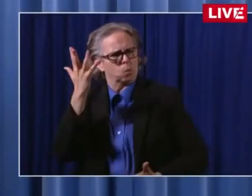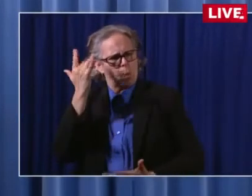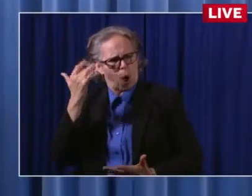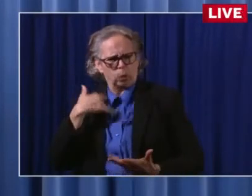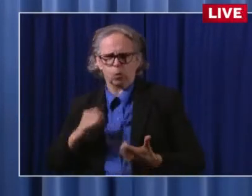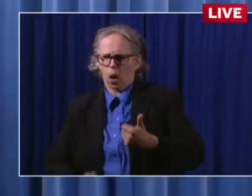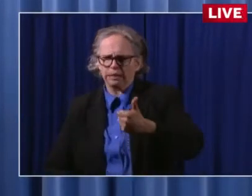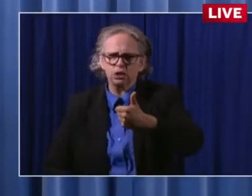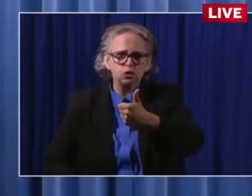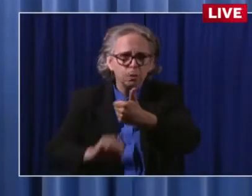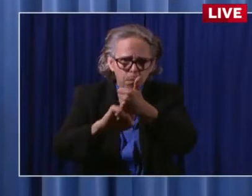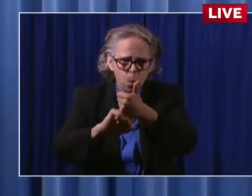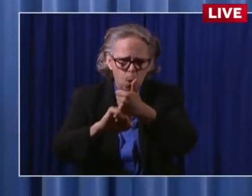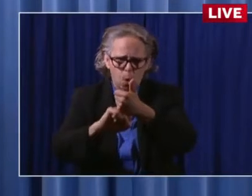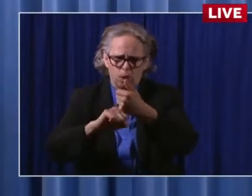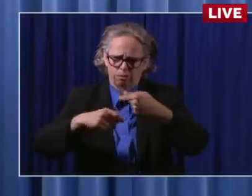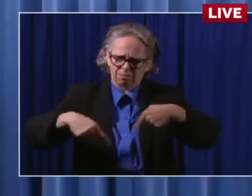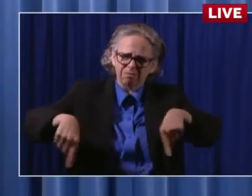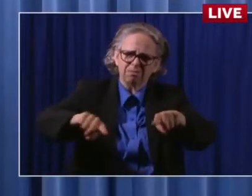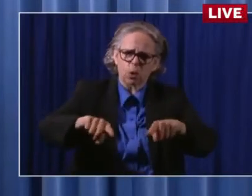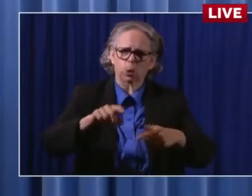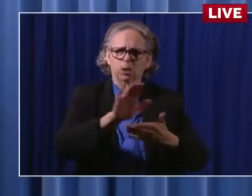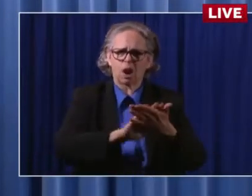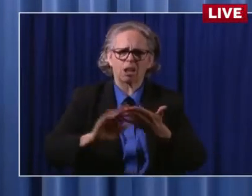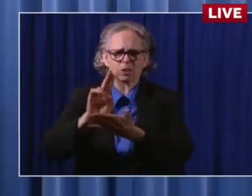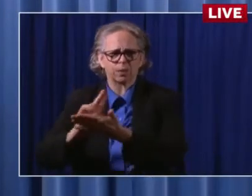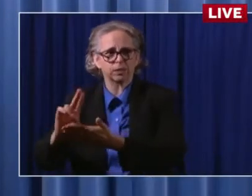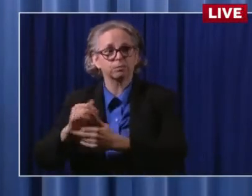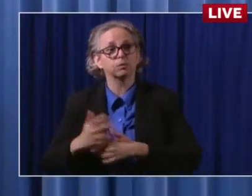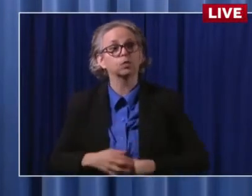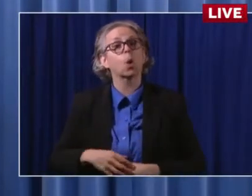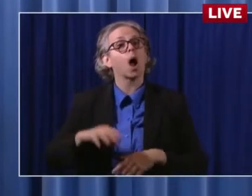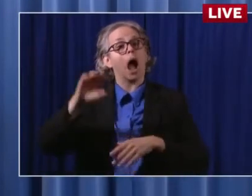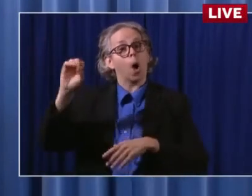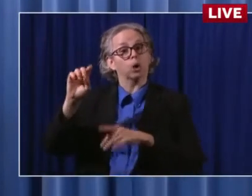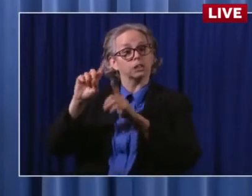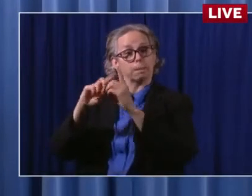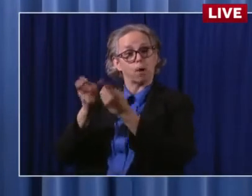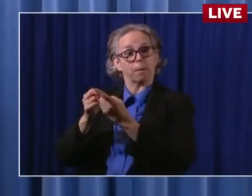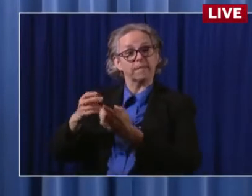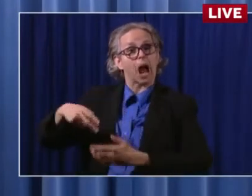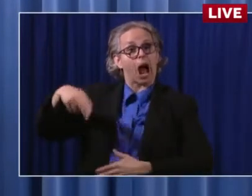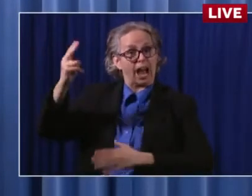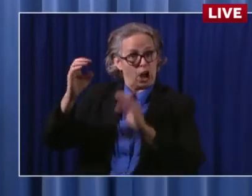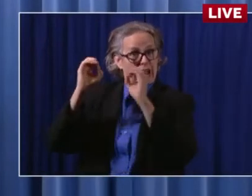THAT IS WHY WE ARE GOING TO DO WHAT WE CAN TO SUPPORT THEM IN THIS ENDEAVOR.